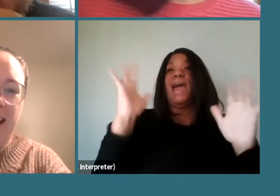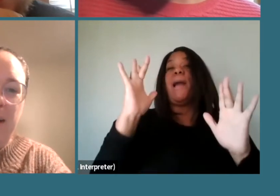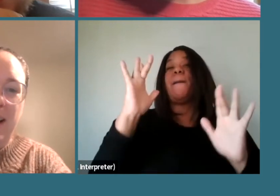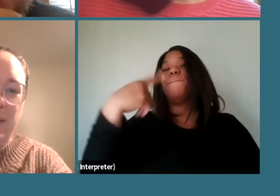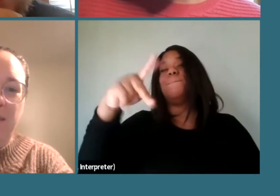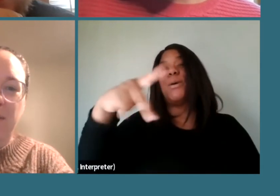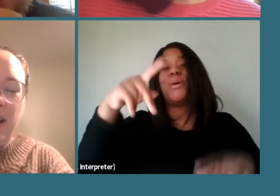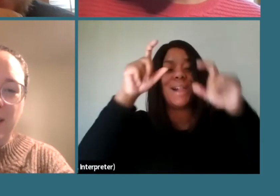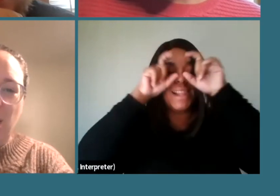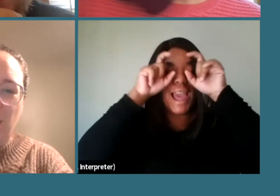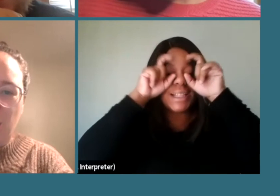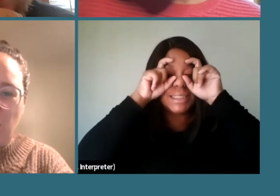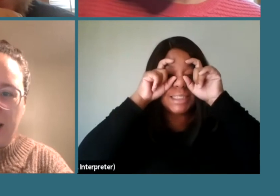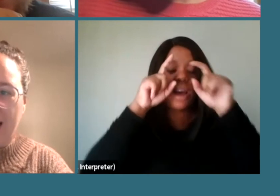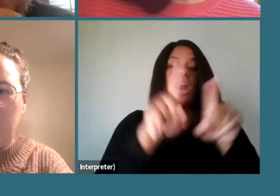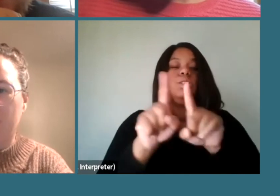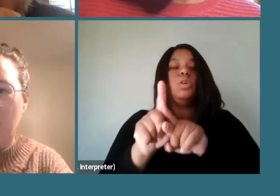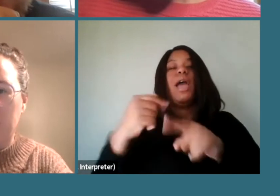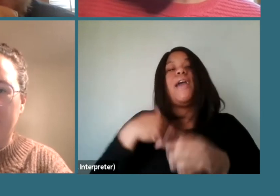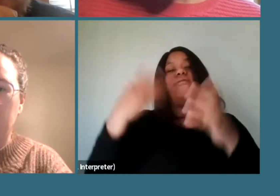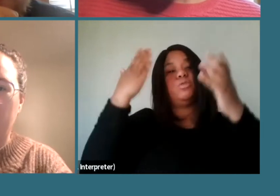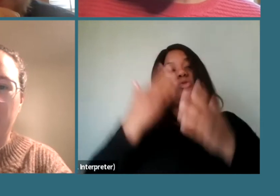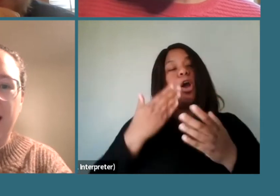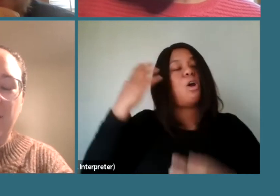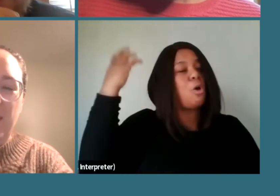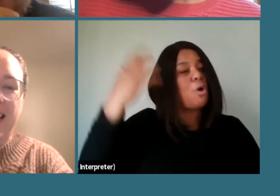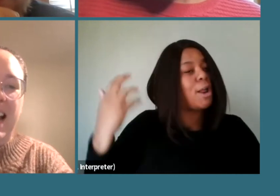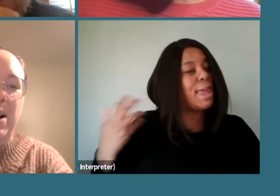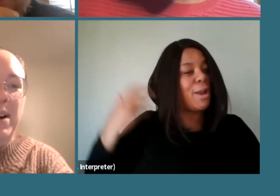I also have dark curly hair, which is up in a bun right now.